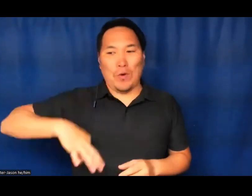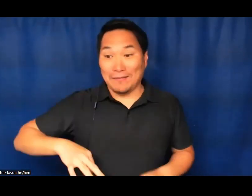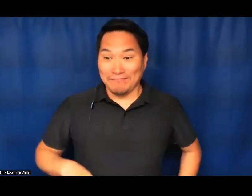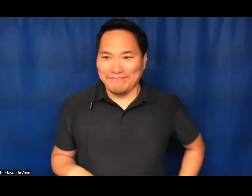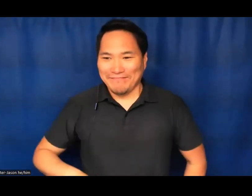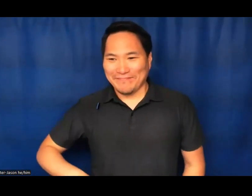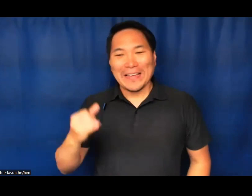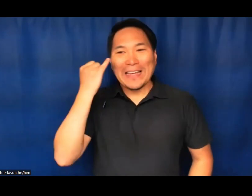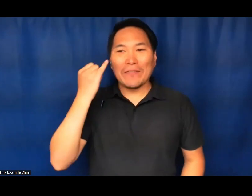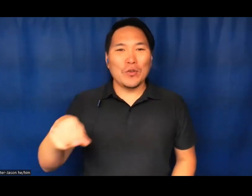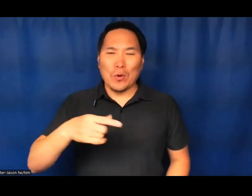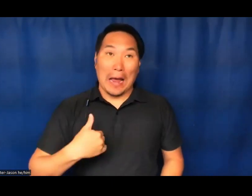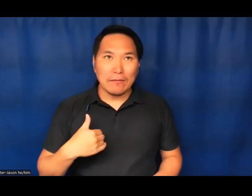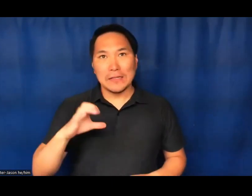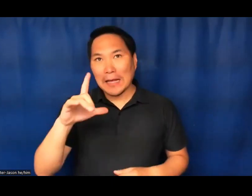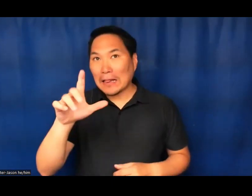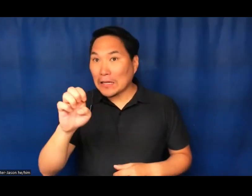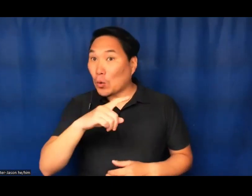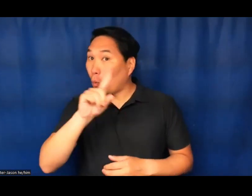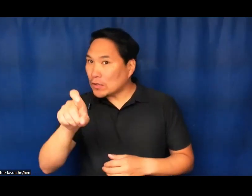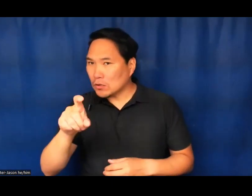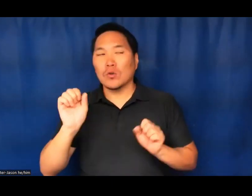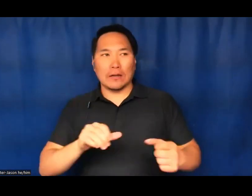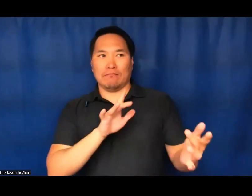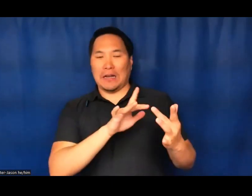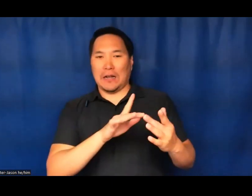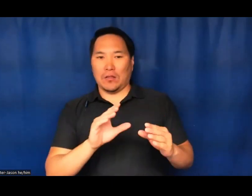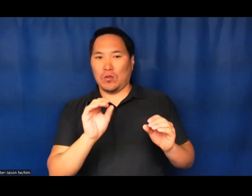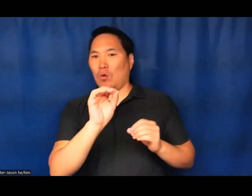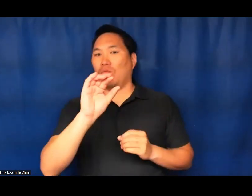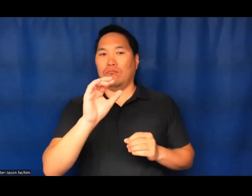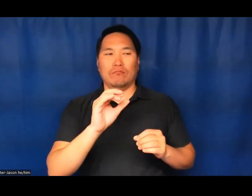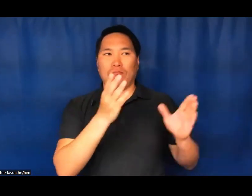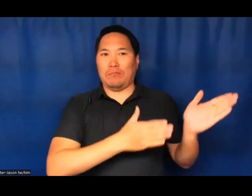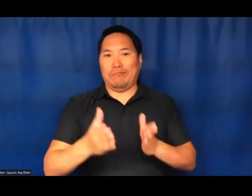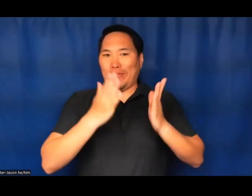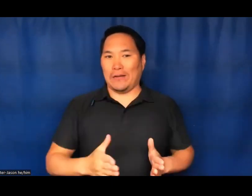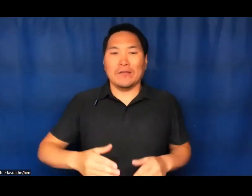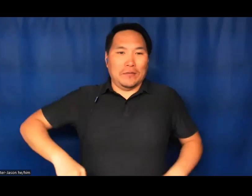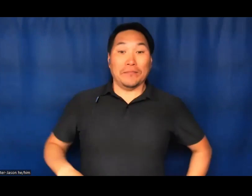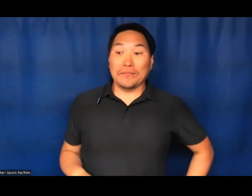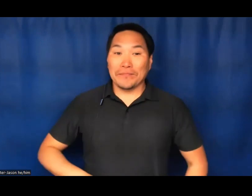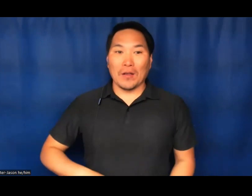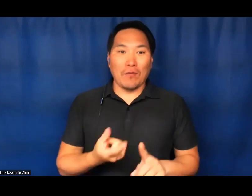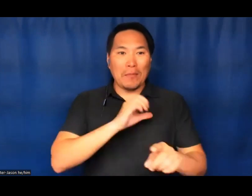If you have any questions, please ask the organizers from ACLU or ACS.